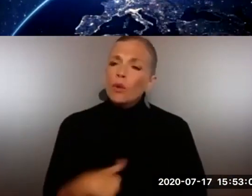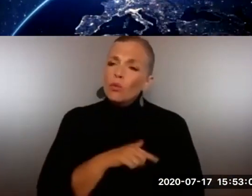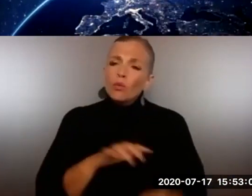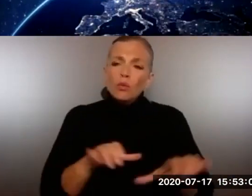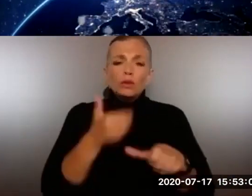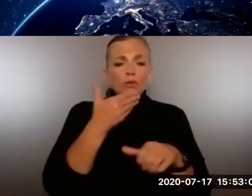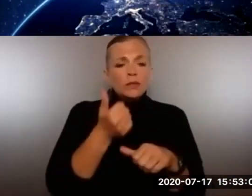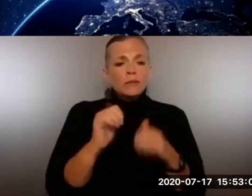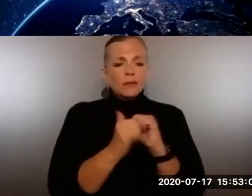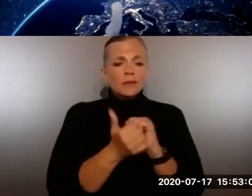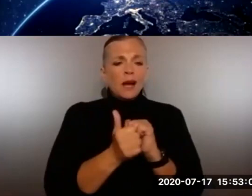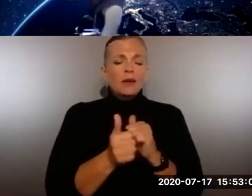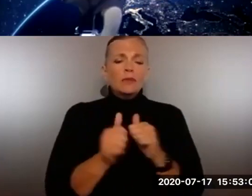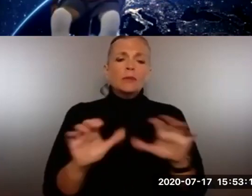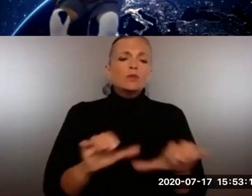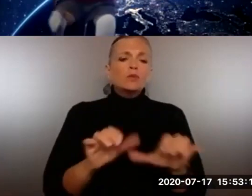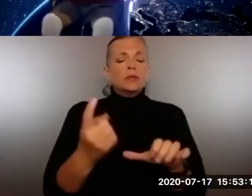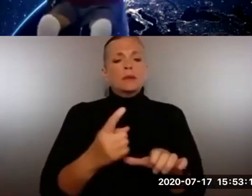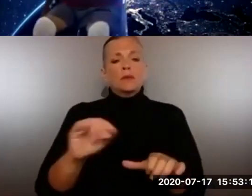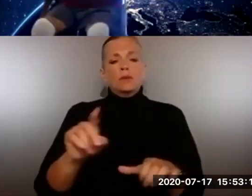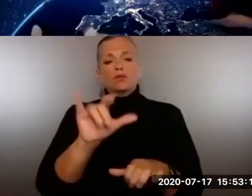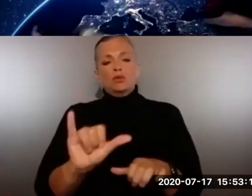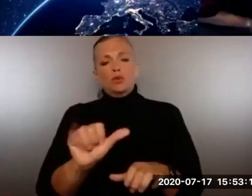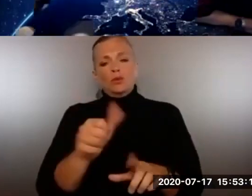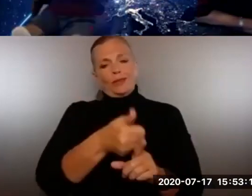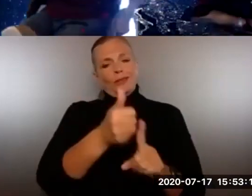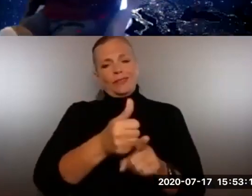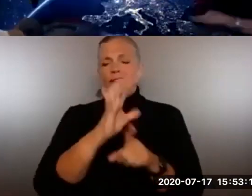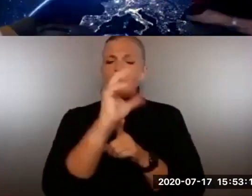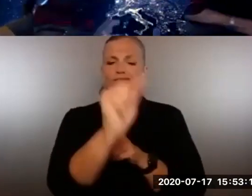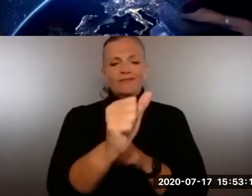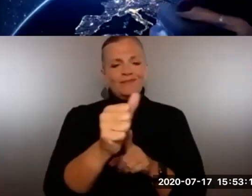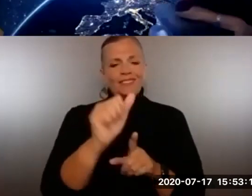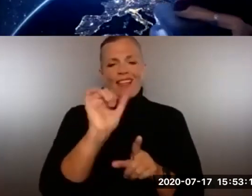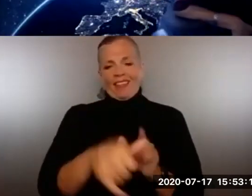loved for deeply throughout our world: